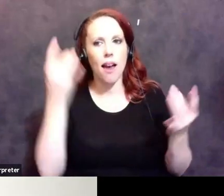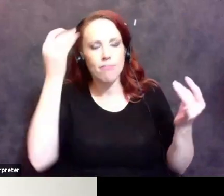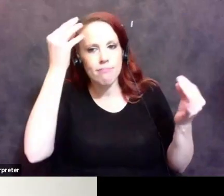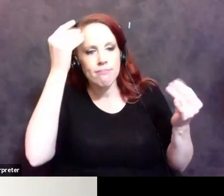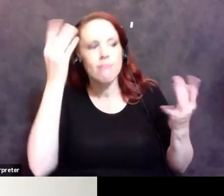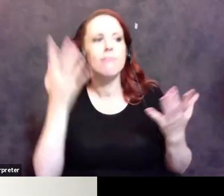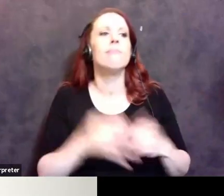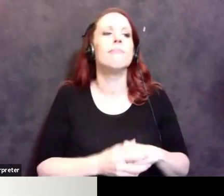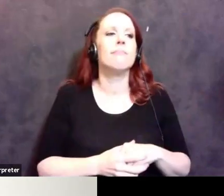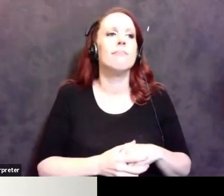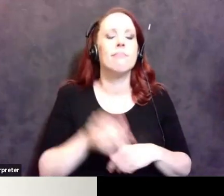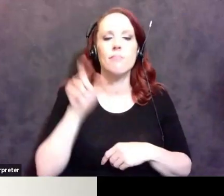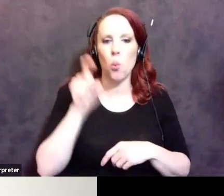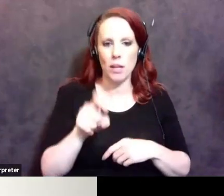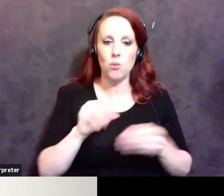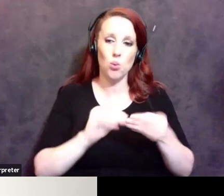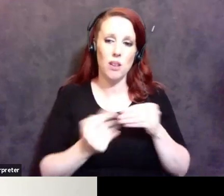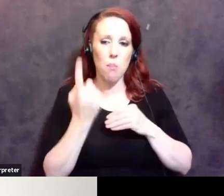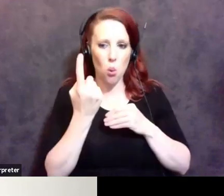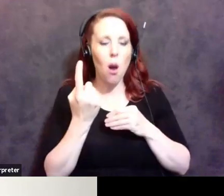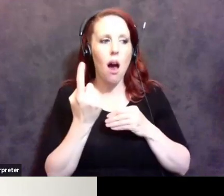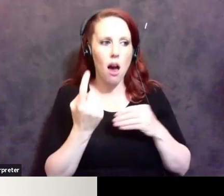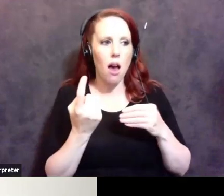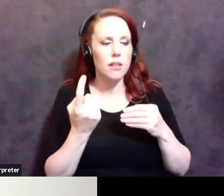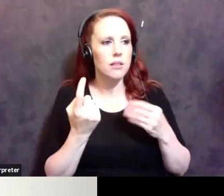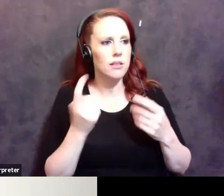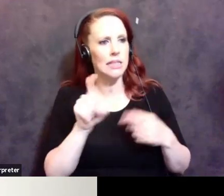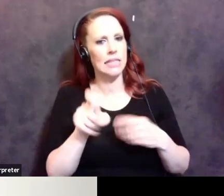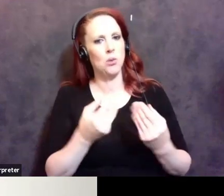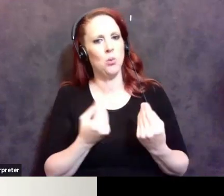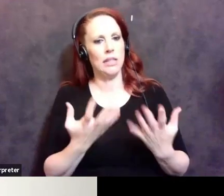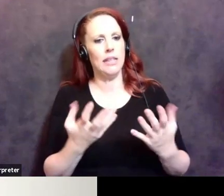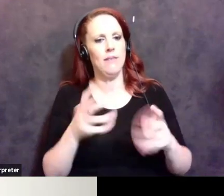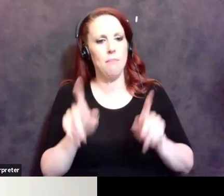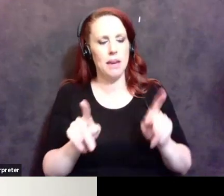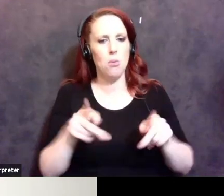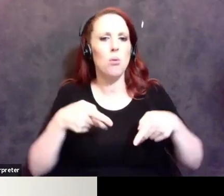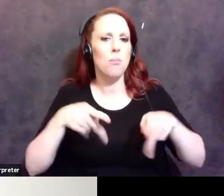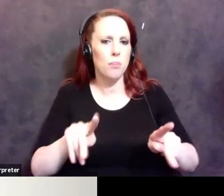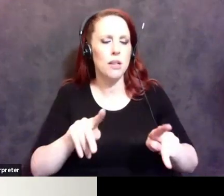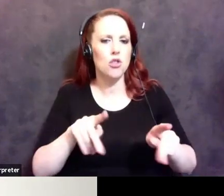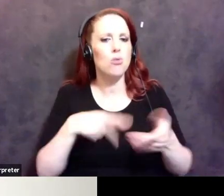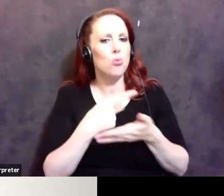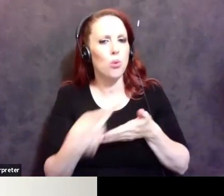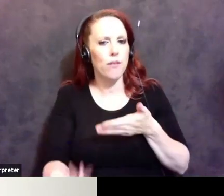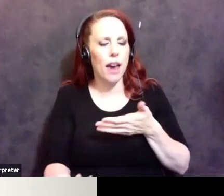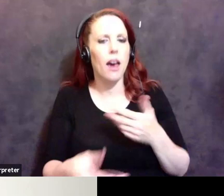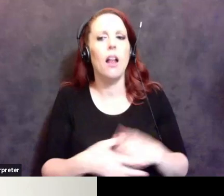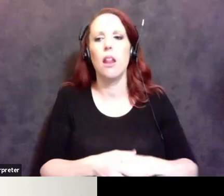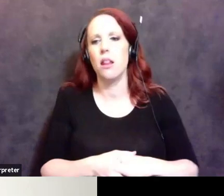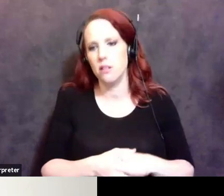one, yeah, we need to give people permission to fail. Number two is we need to stop being